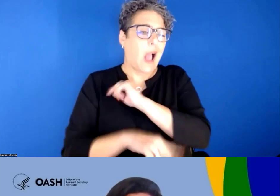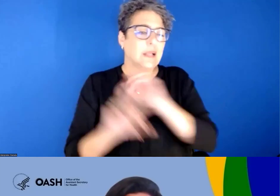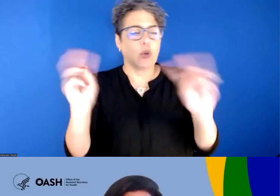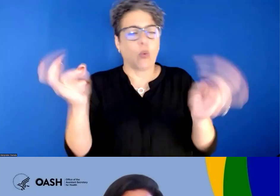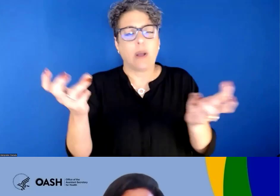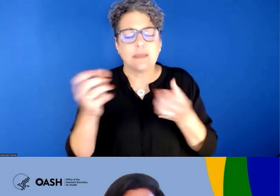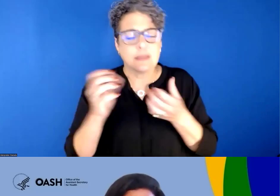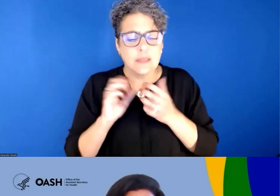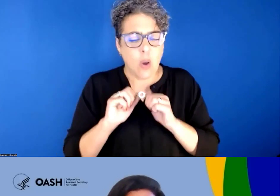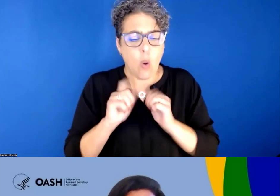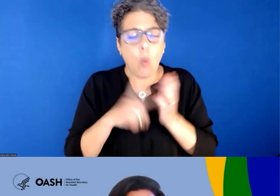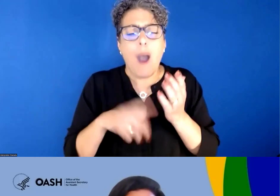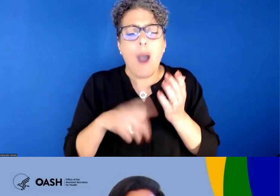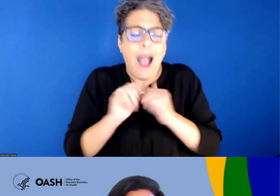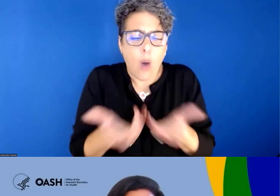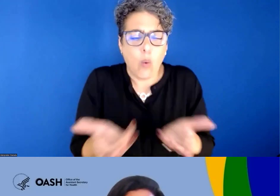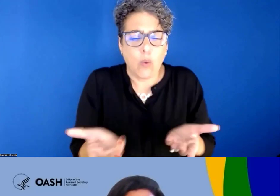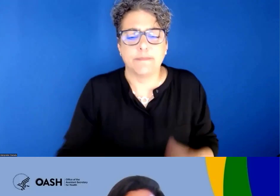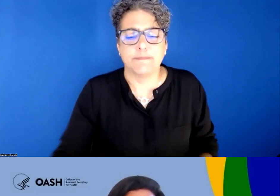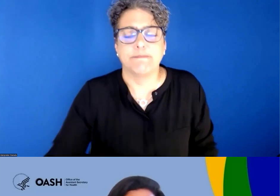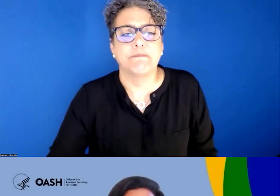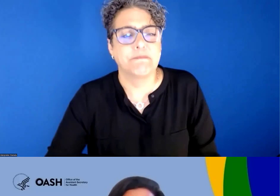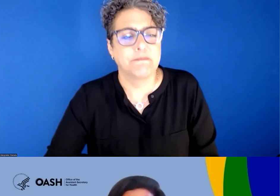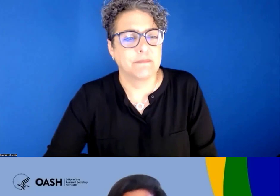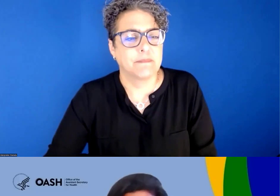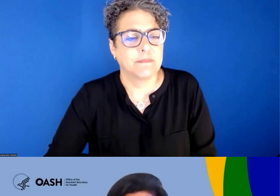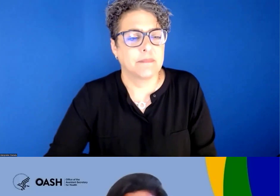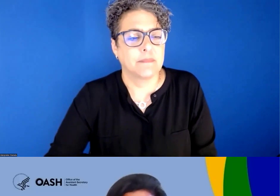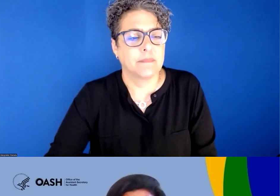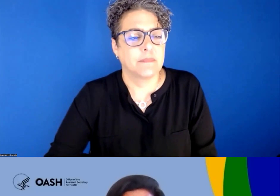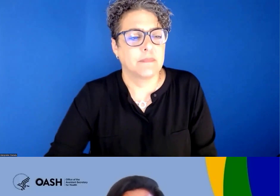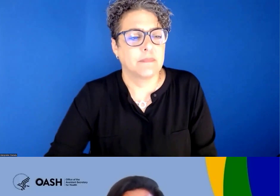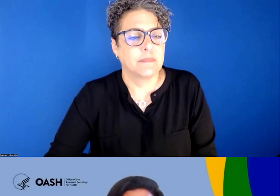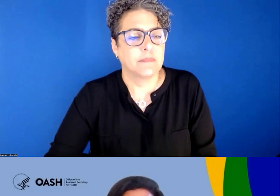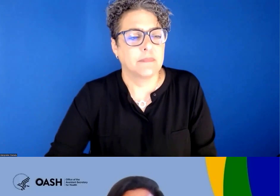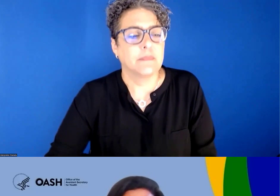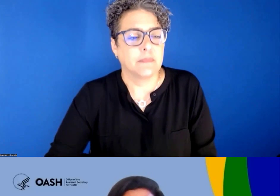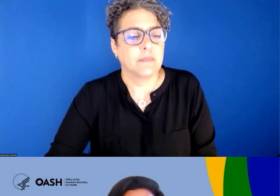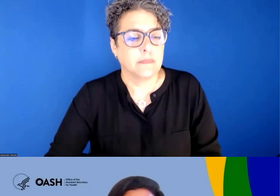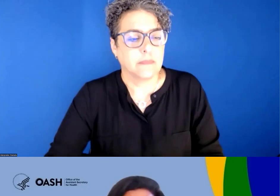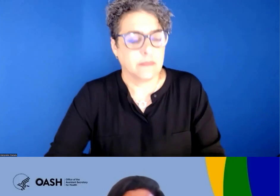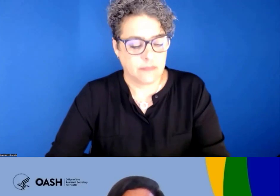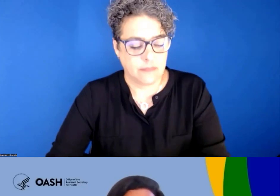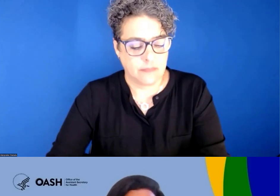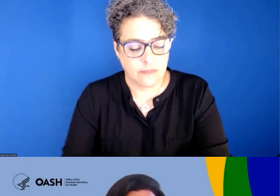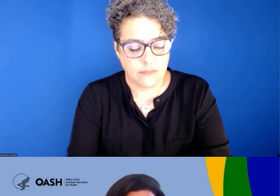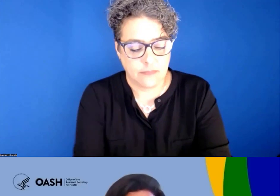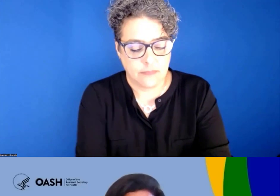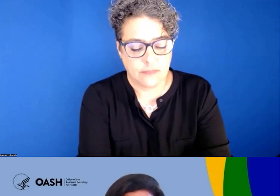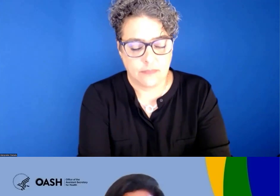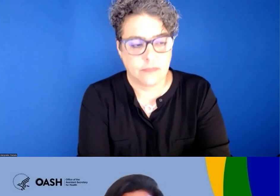Dr. Ranjini Ambalavanar: Yes. We look at different factors. The .. . Mainly the one is scope of misconduct,